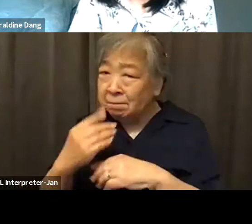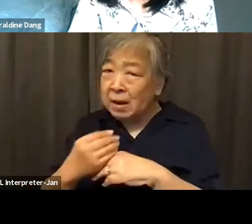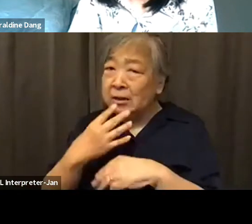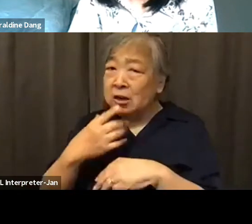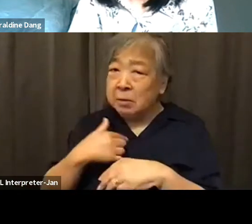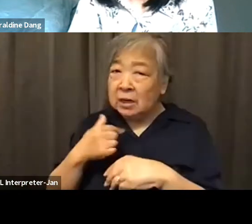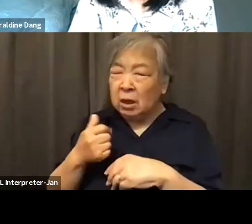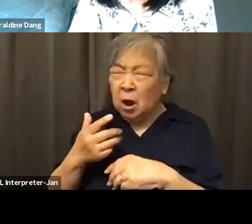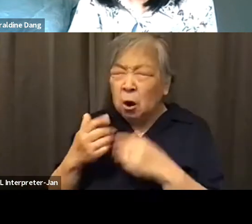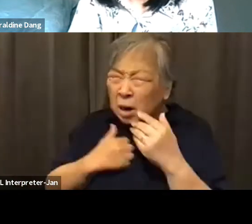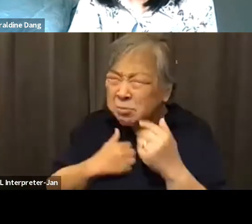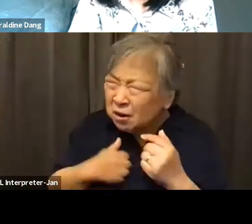you have an extra question?